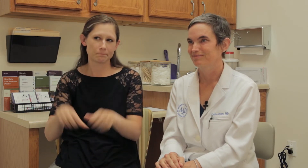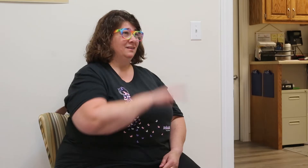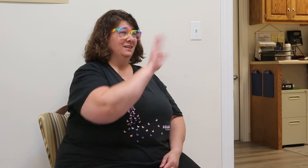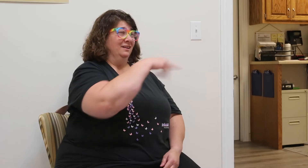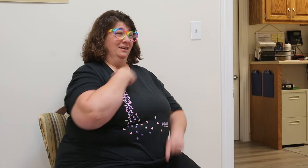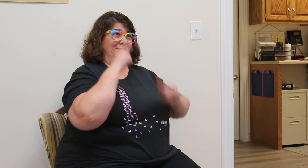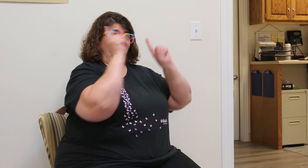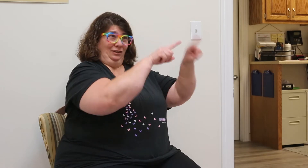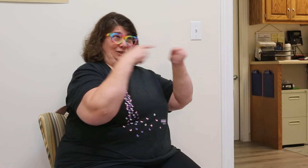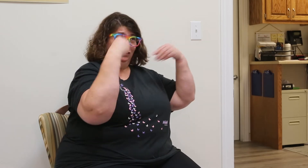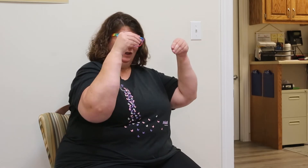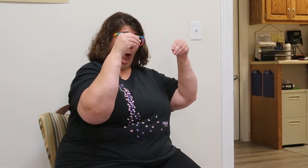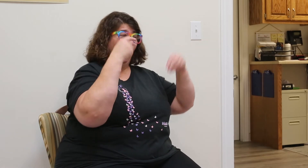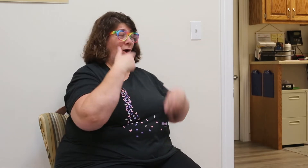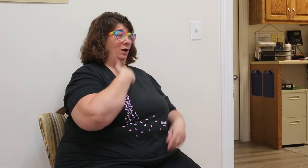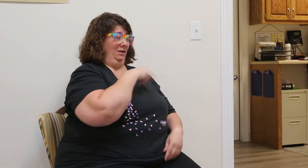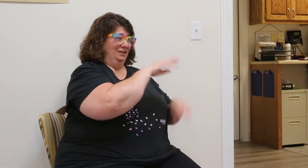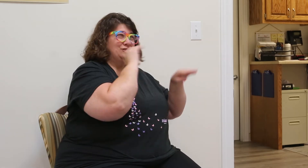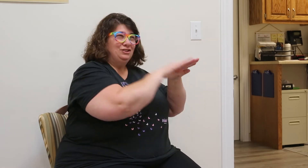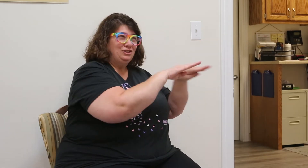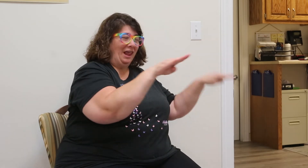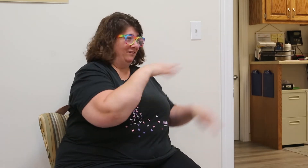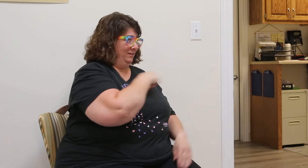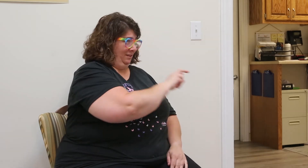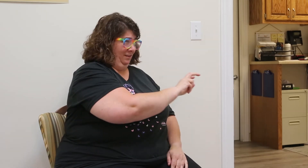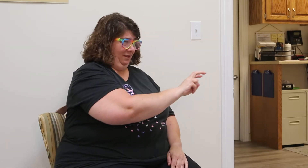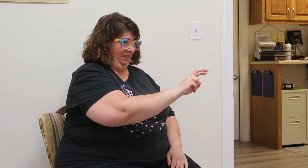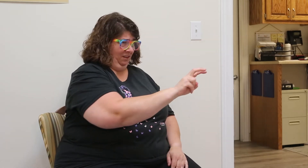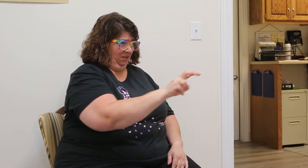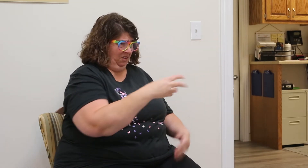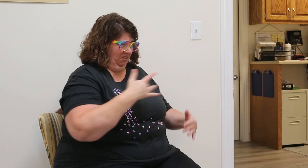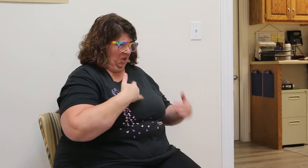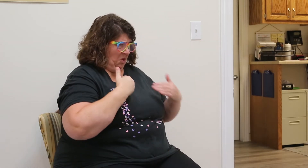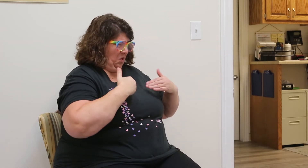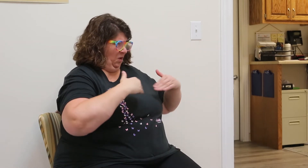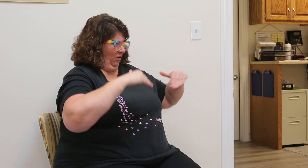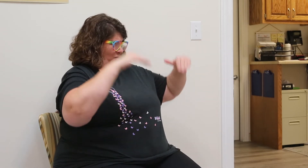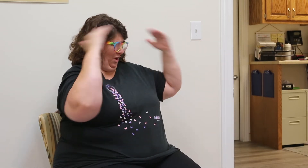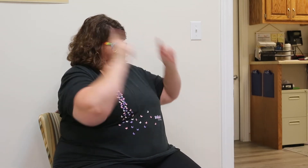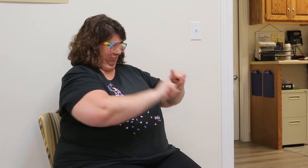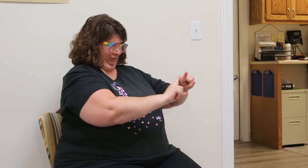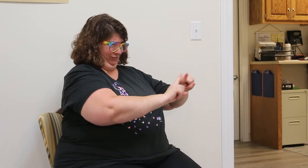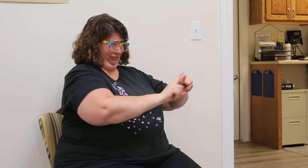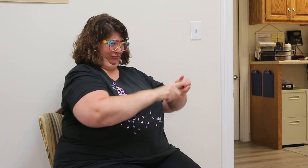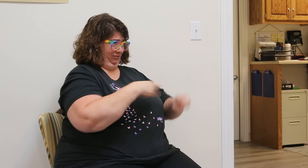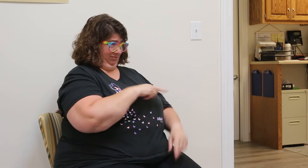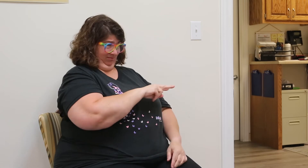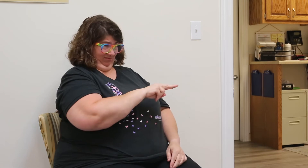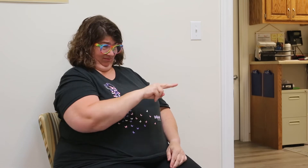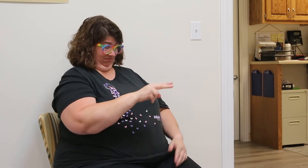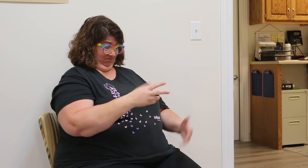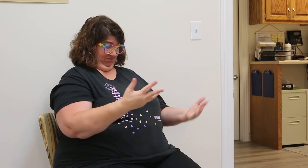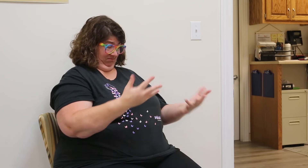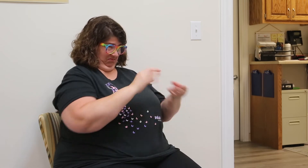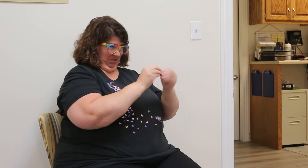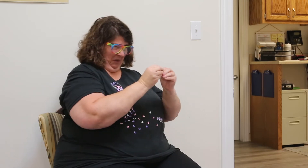When I see many different sunscreen lotions on the shelves, I get overwhelmed and so confused!